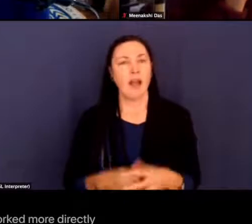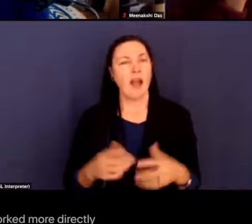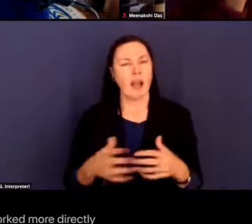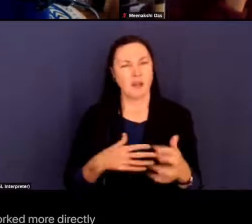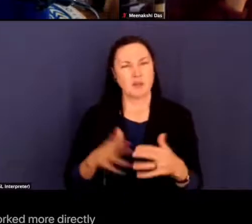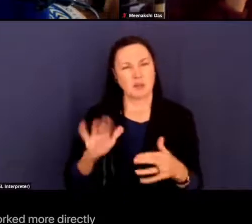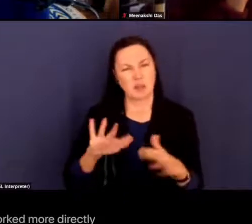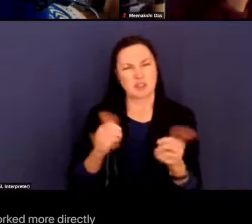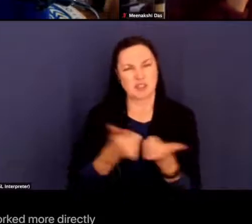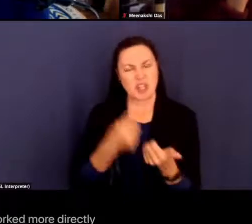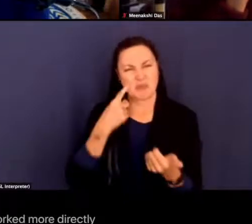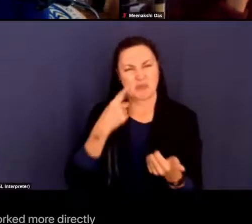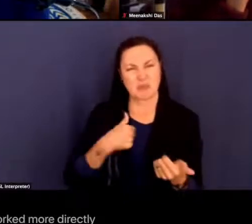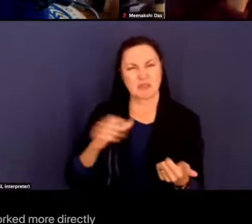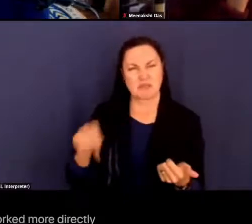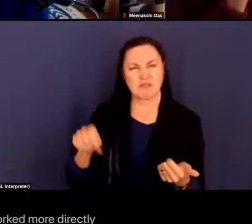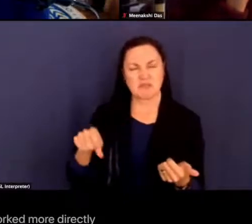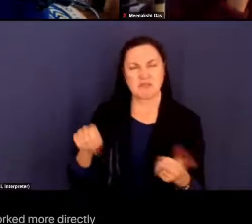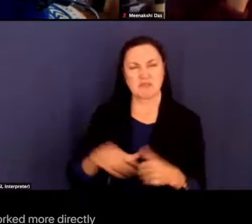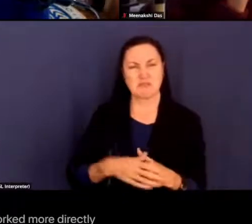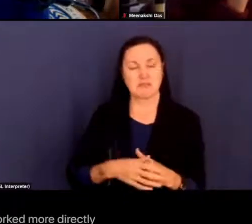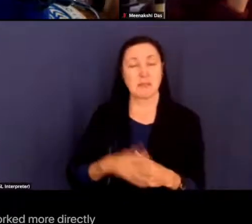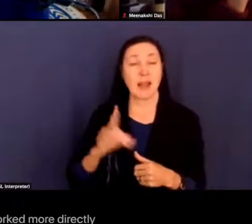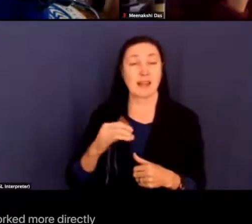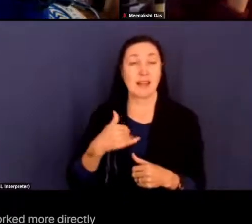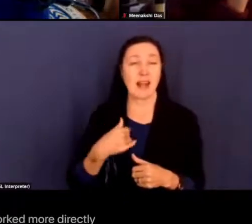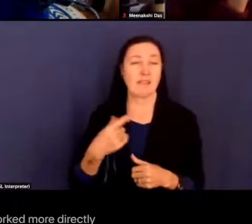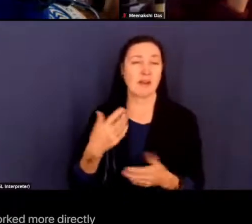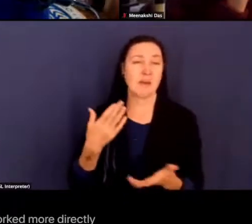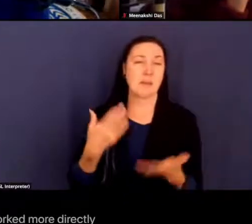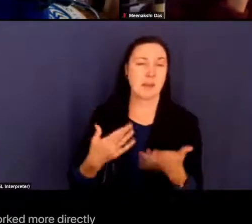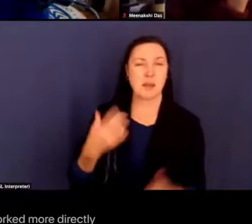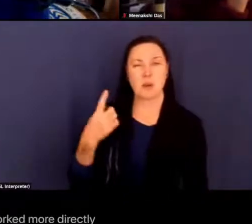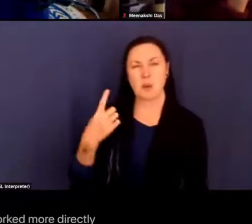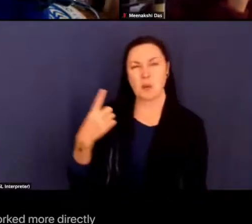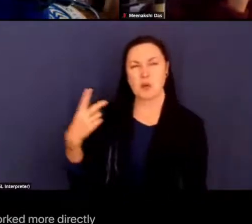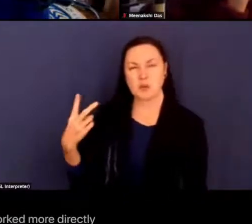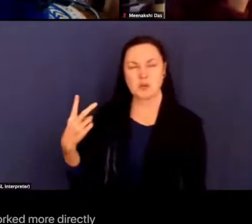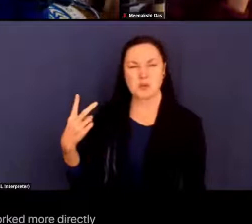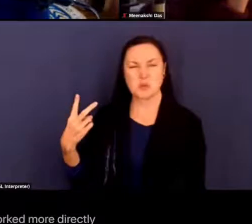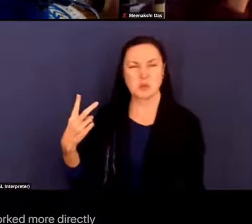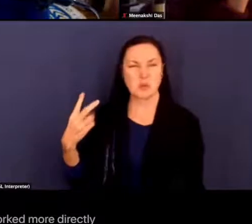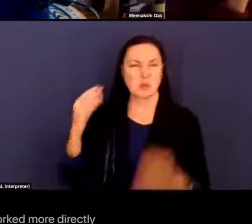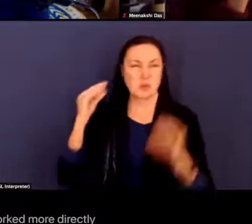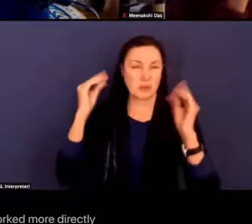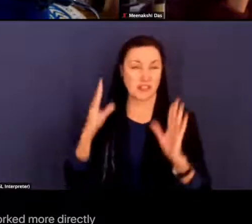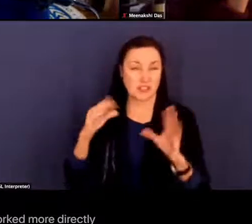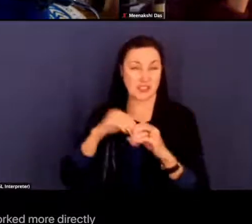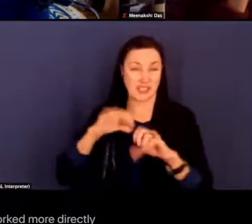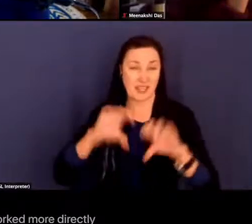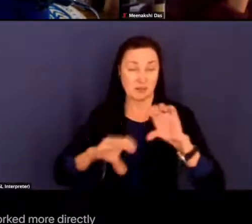had one challenging one maybe two challenging chemistry professors my undergraduate career who